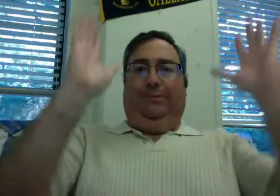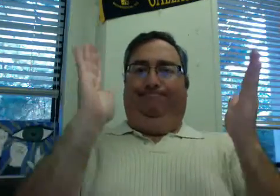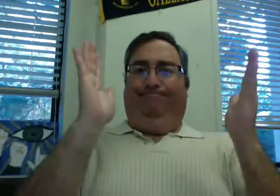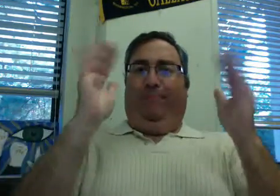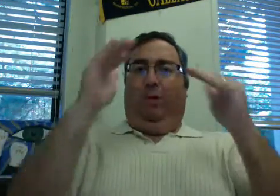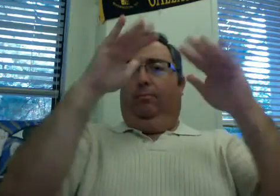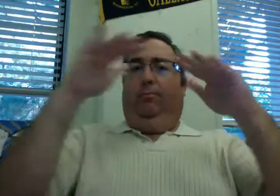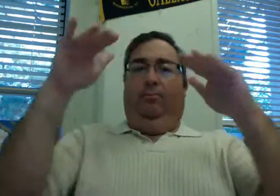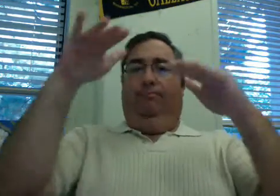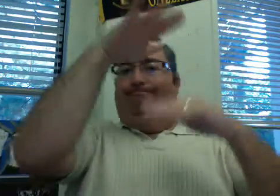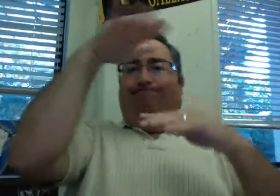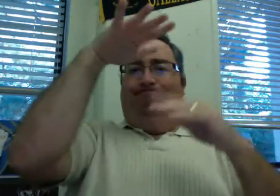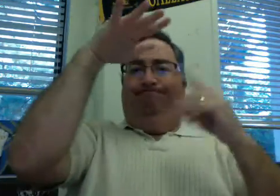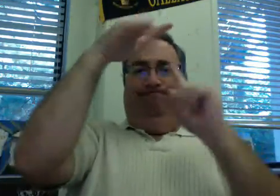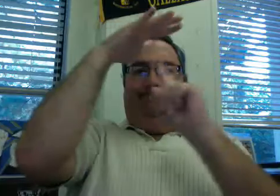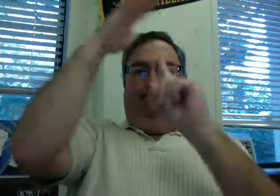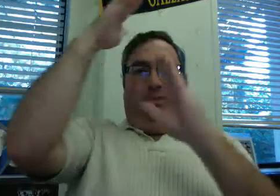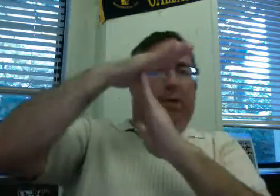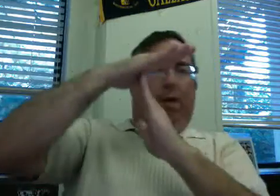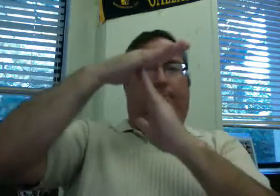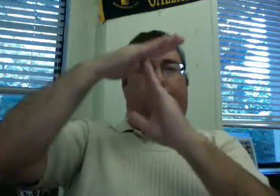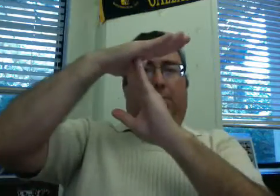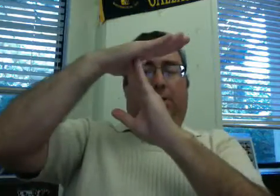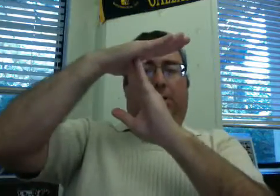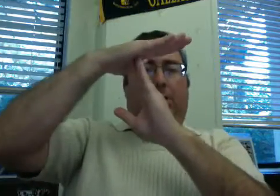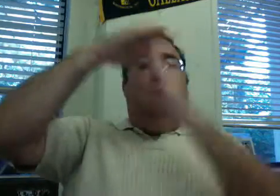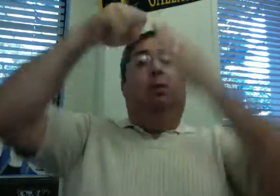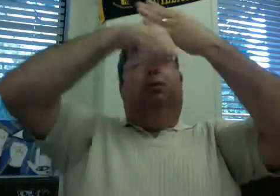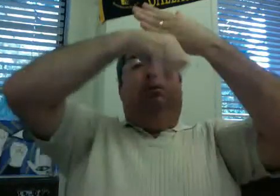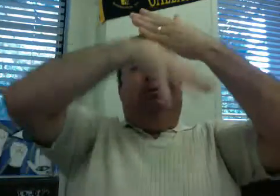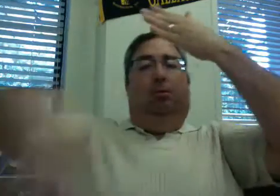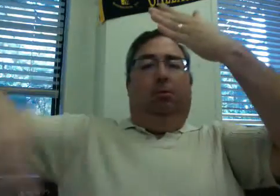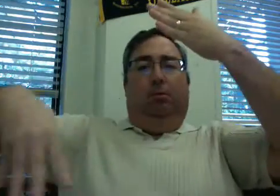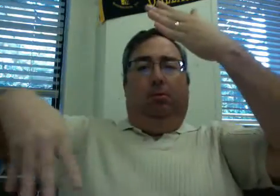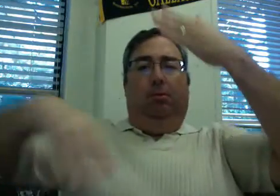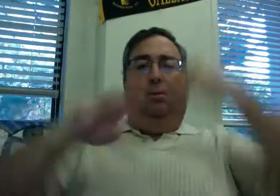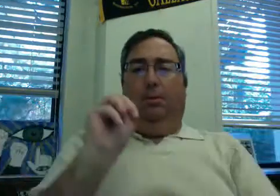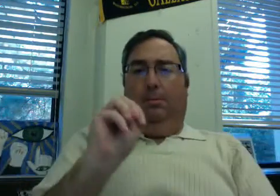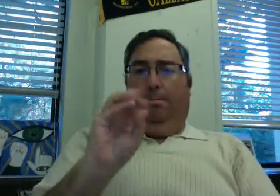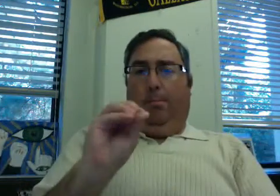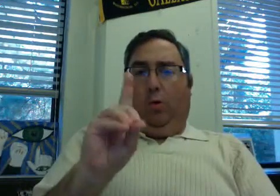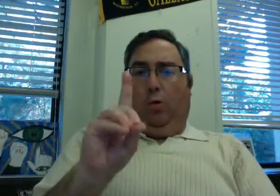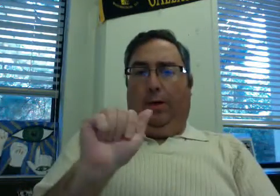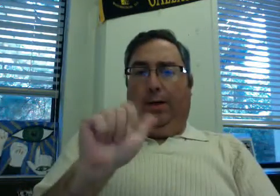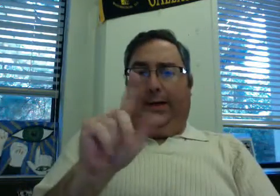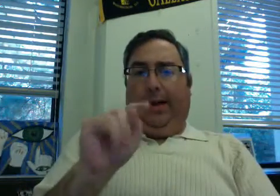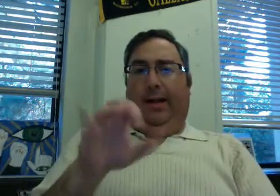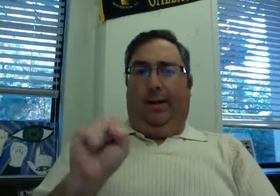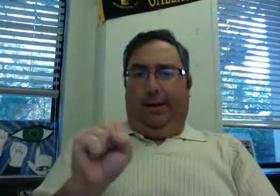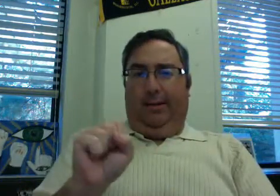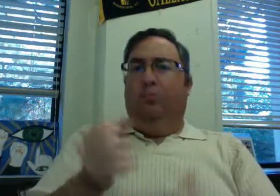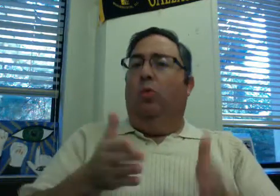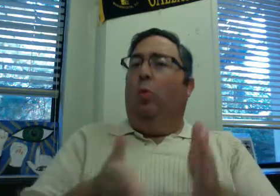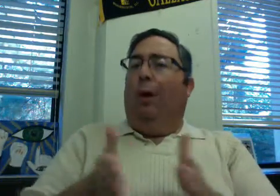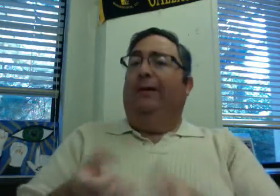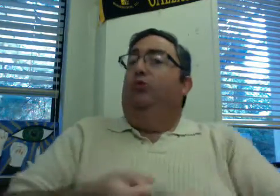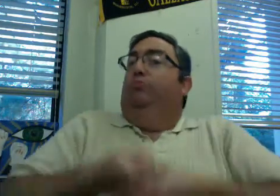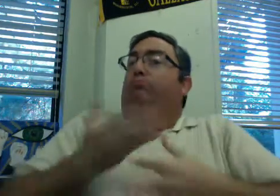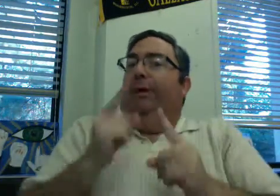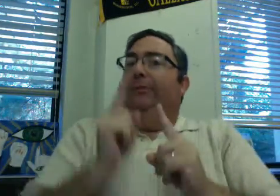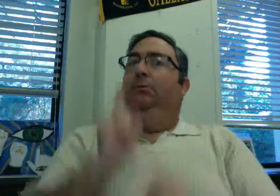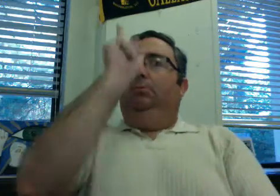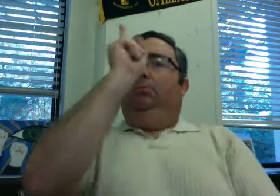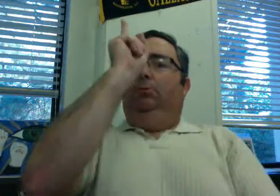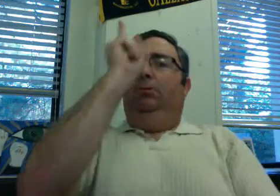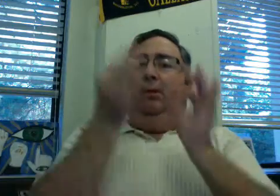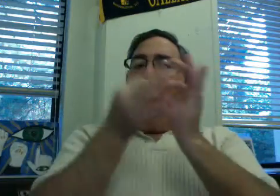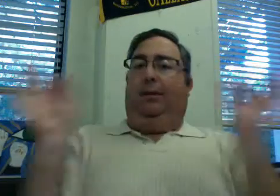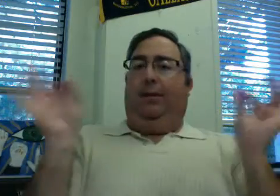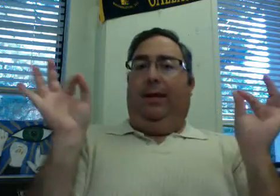So language is a superordinate category. Speech and signs are modalities -- a way to express that superordinate category of language.